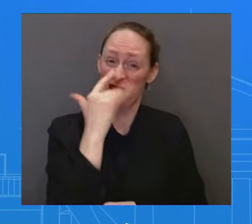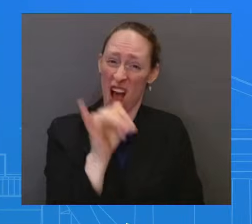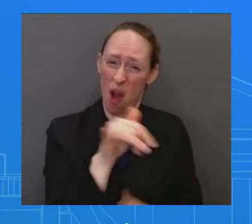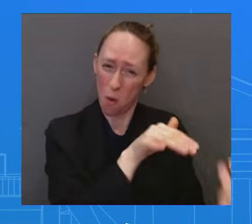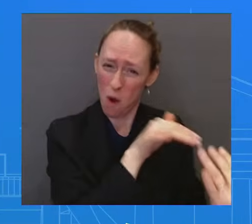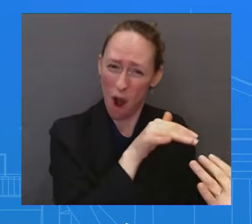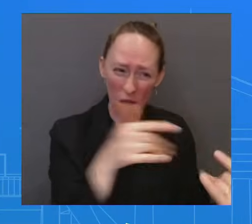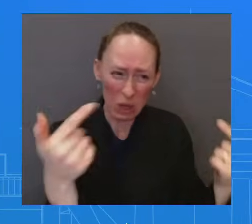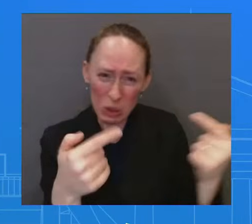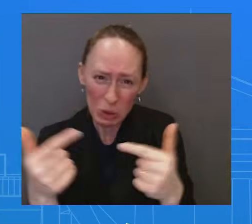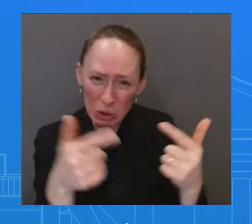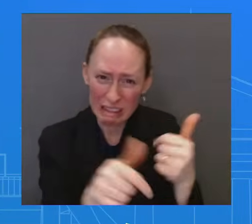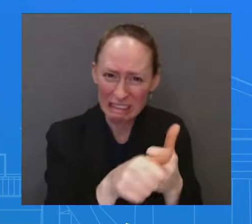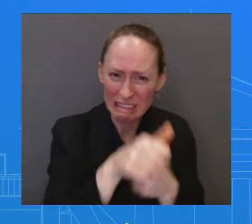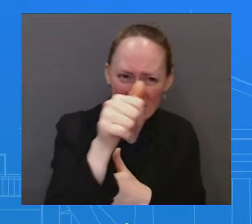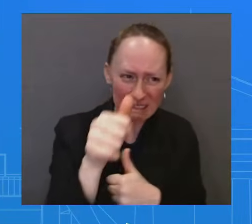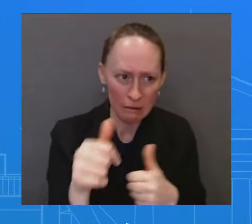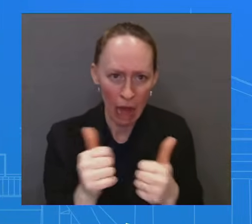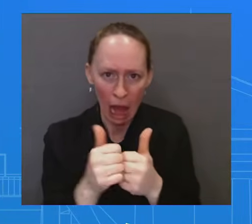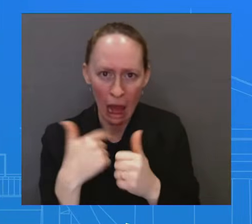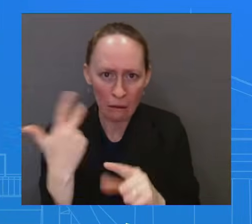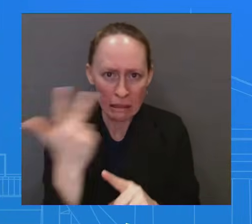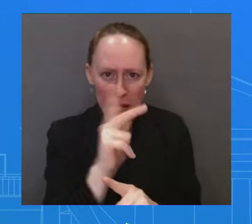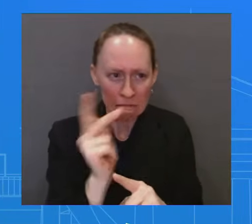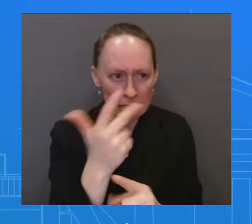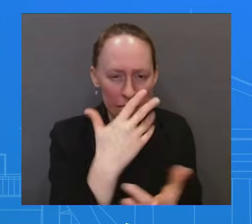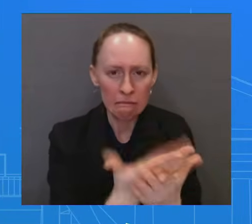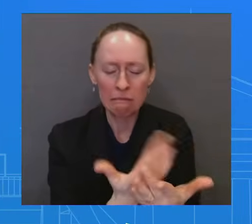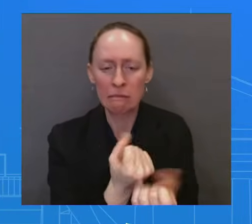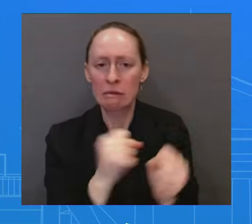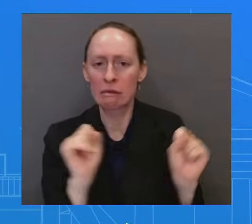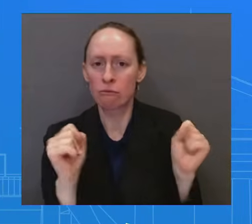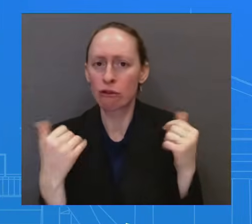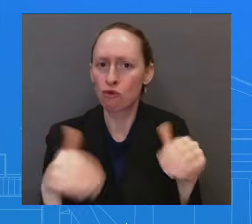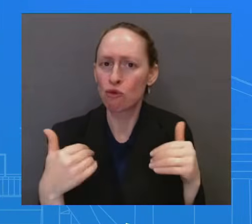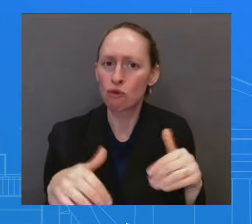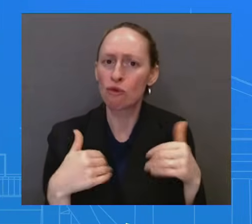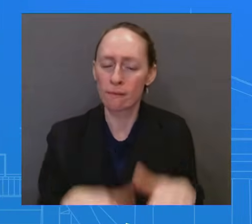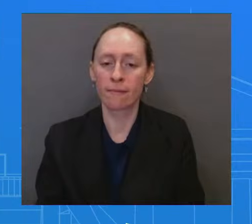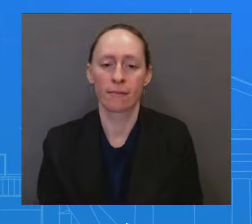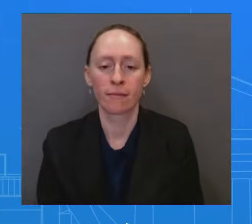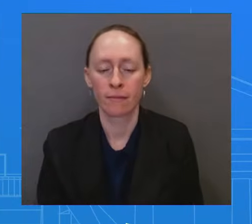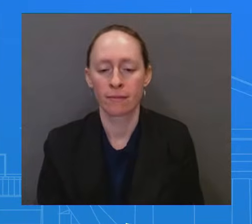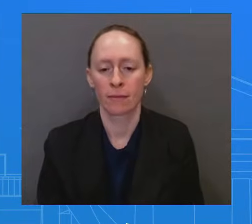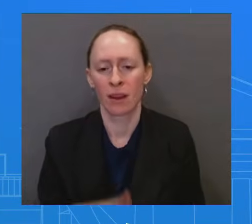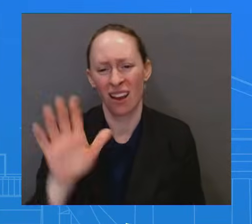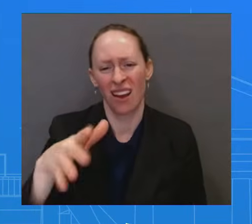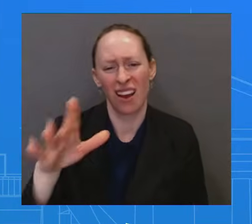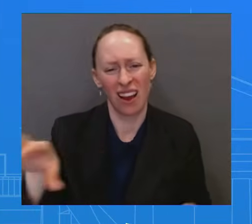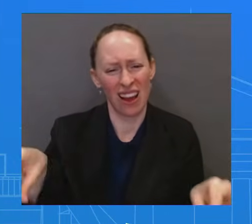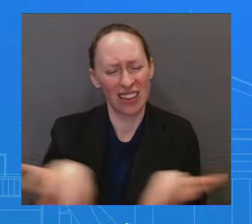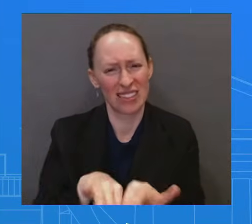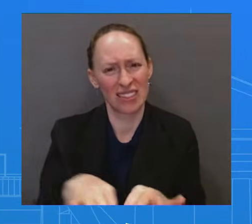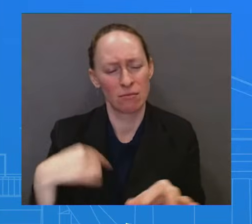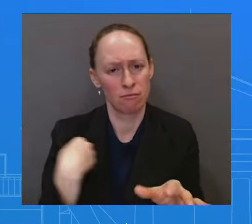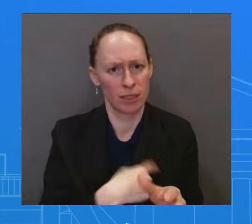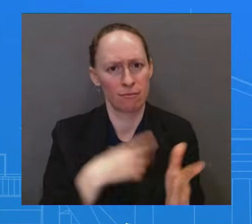more critically, making sure, at the end of the pipeline, that it's getting to people who are actually in need. And the U.N. is leading efforts on the ground,